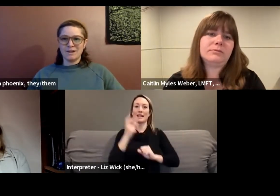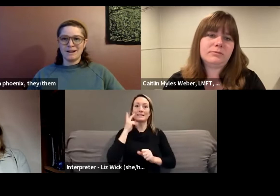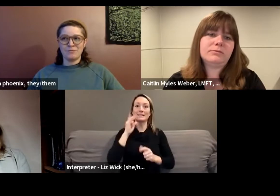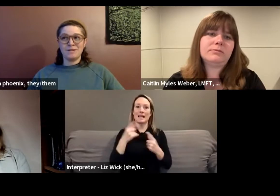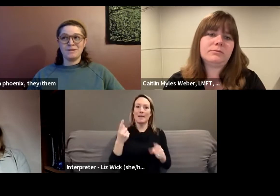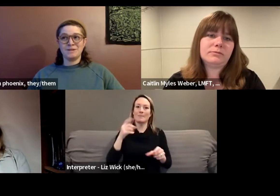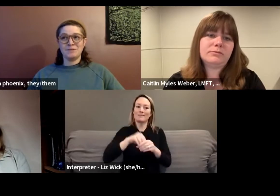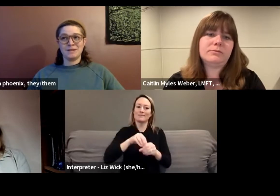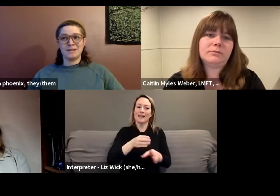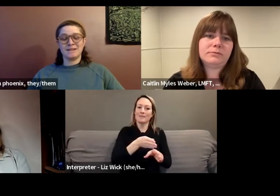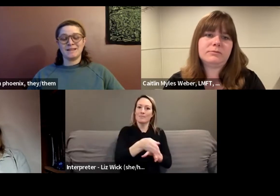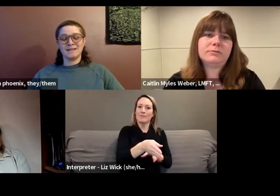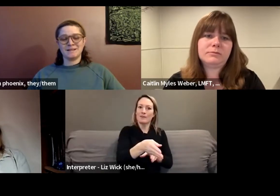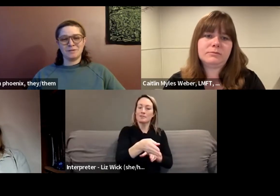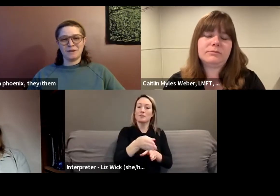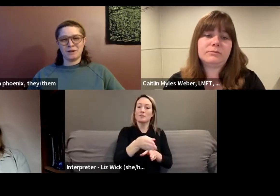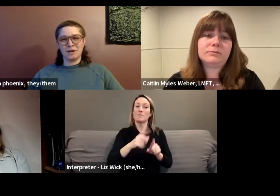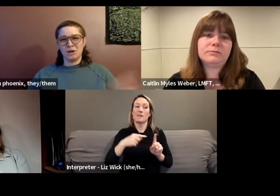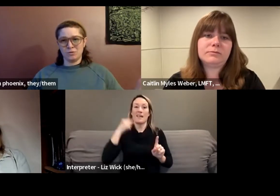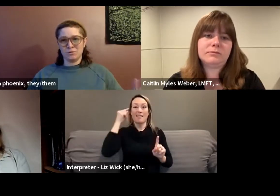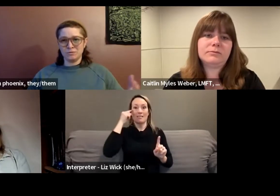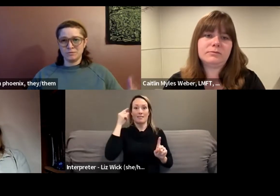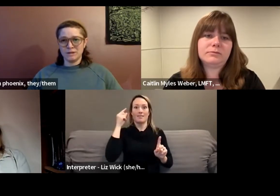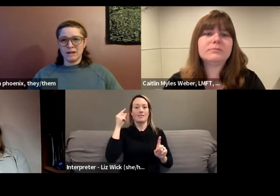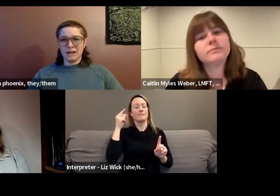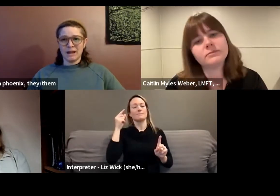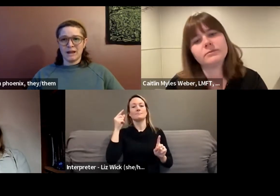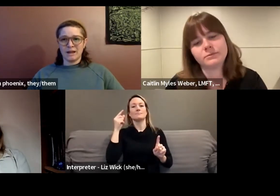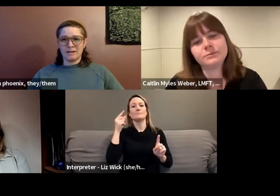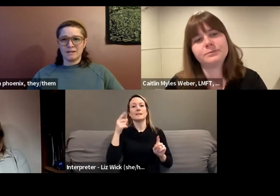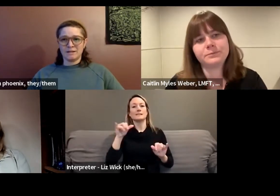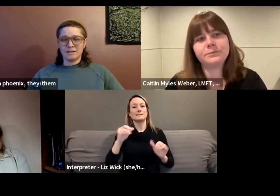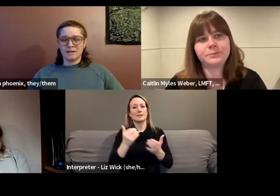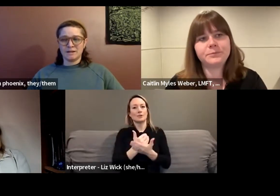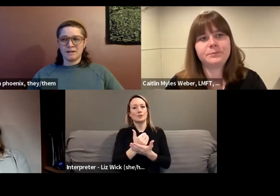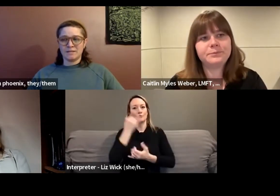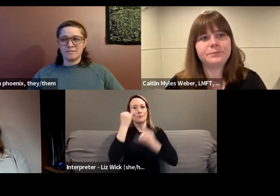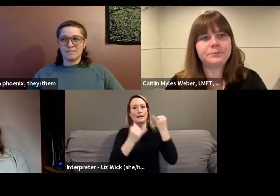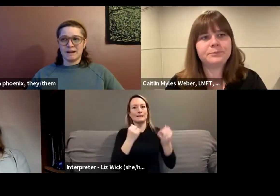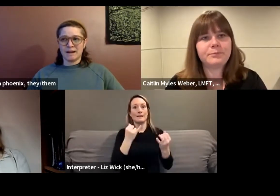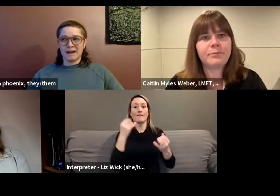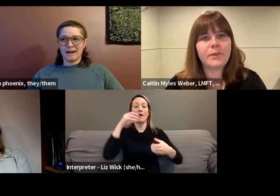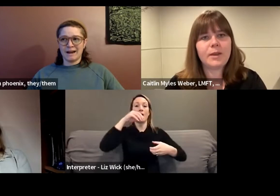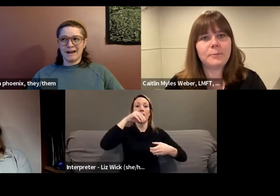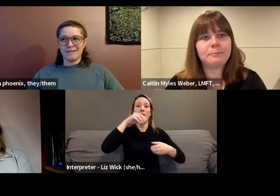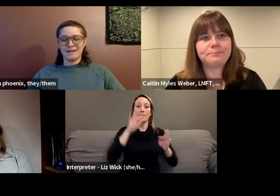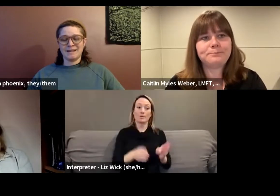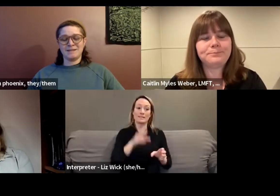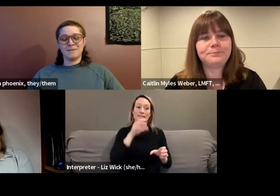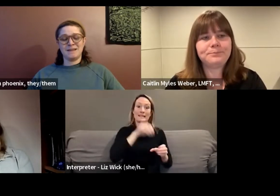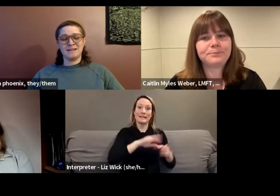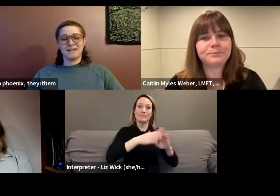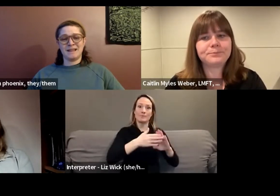But I really do think that that's still very new and I think it's amazing